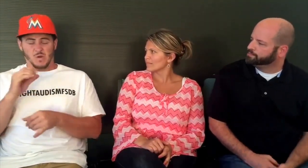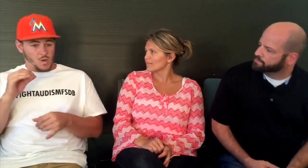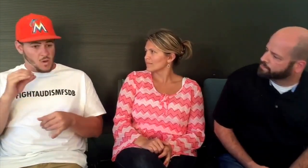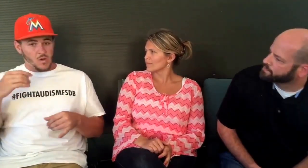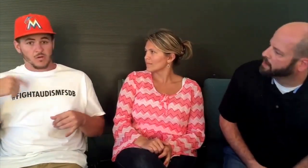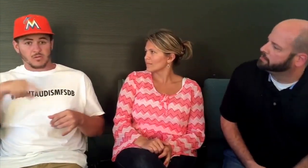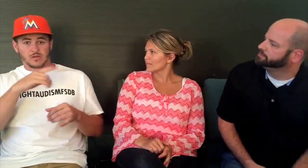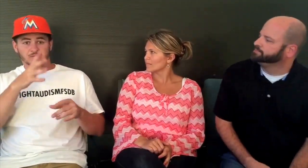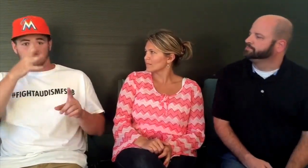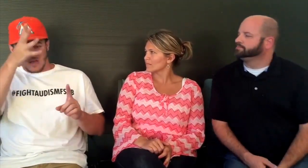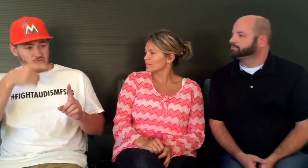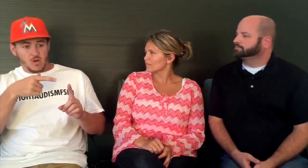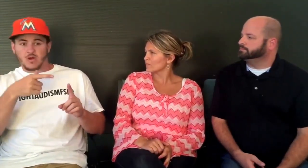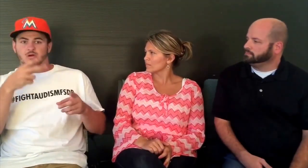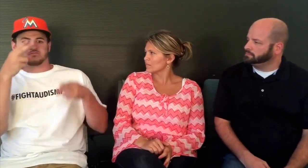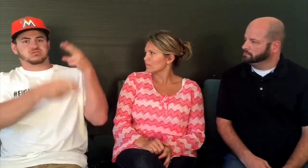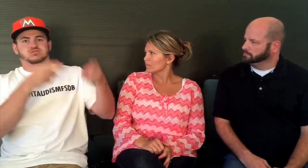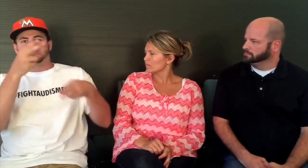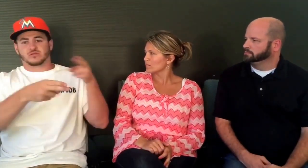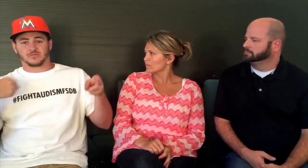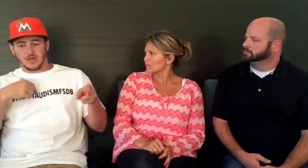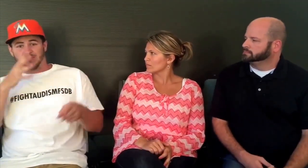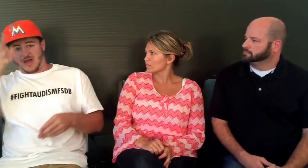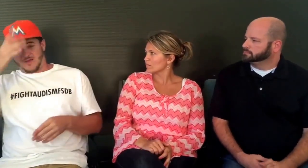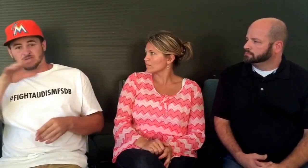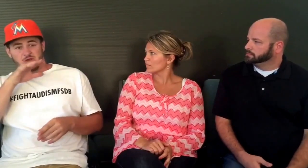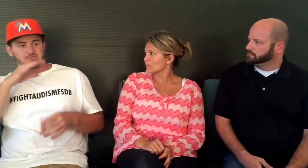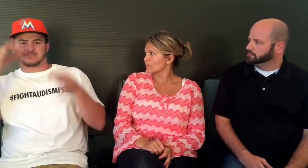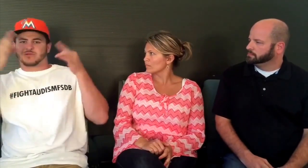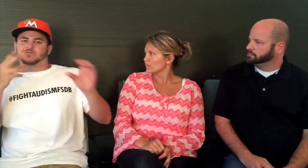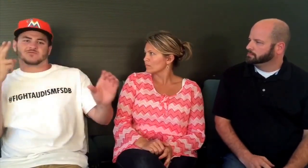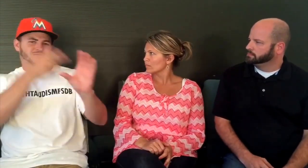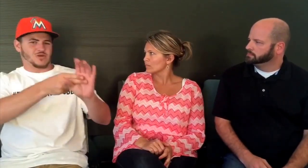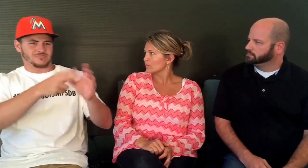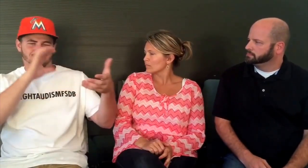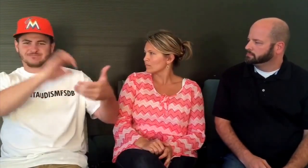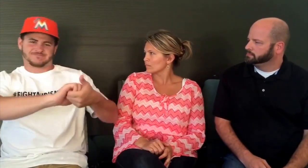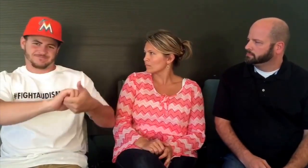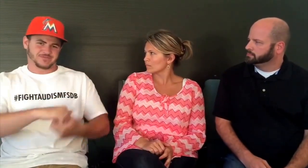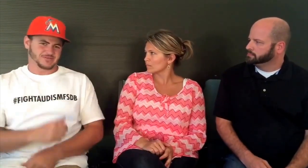So, we the parents — joined her rally and the Parents of Dragons are in collaboration with her.